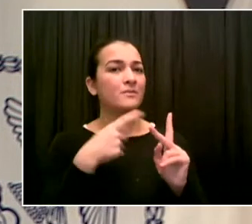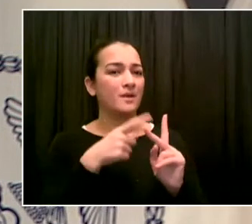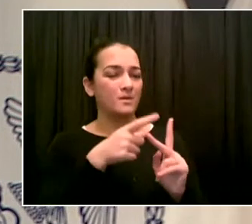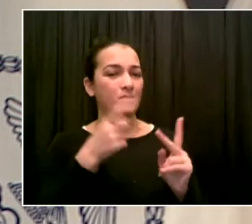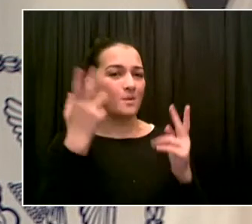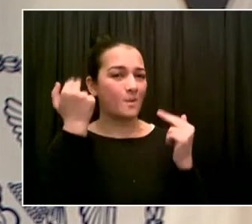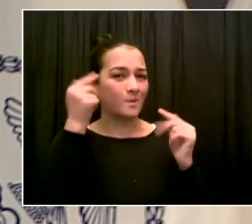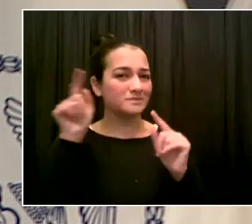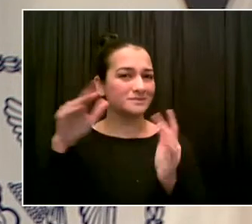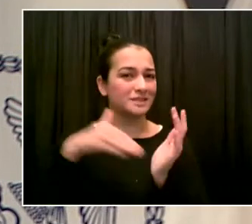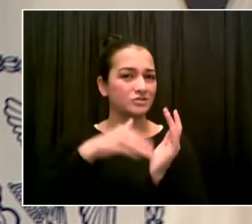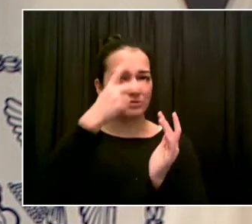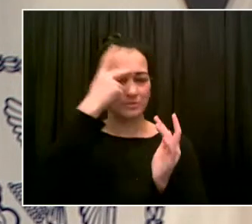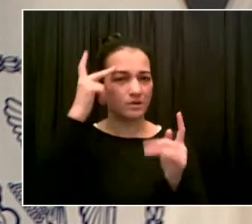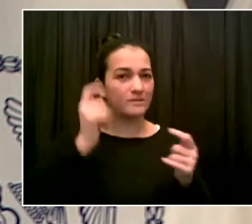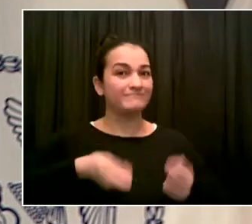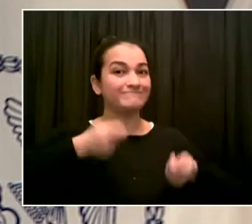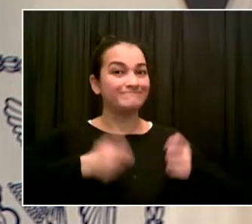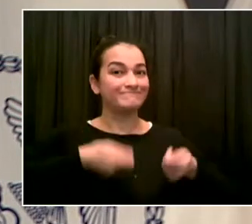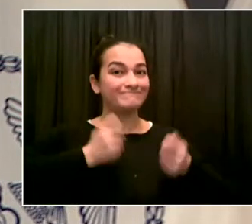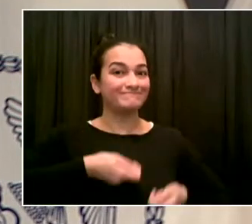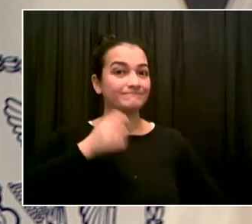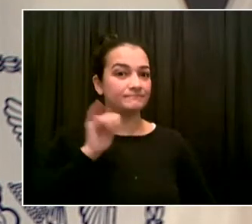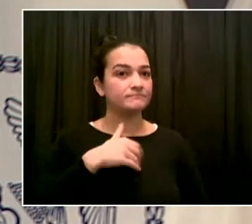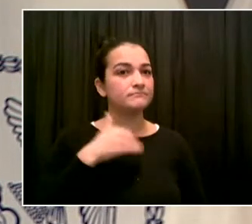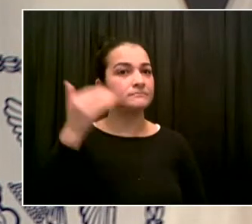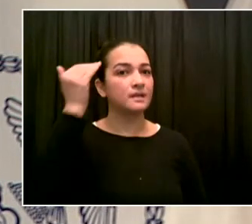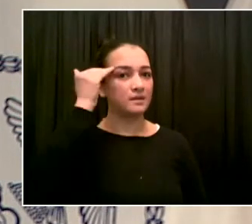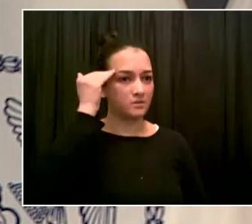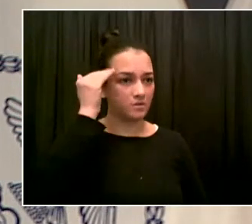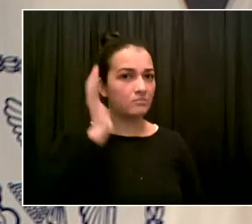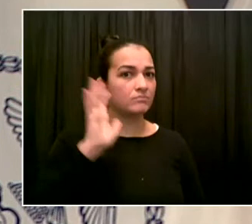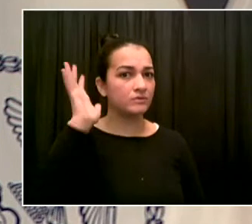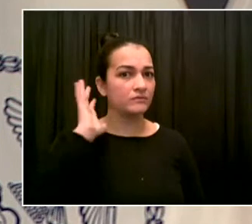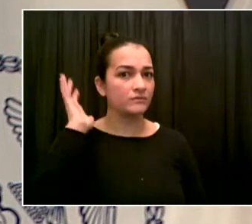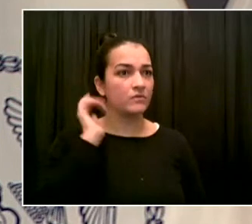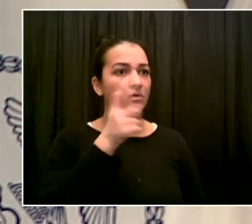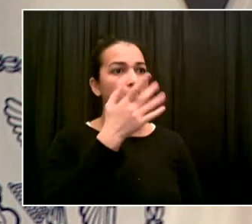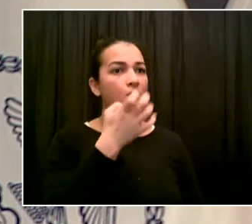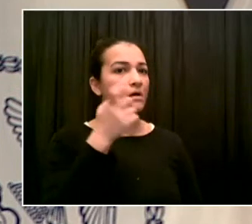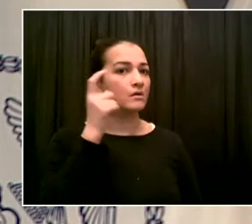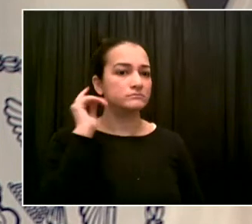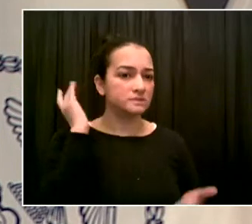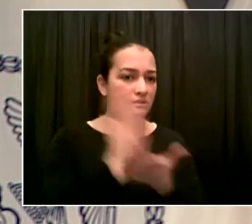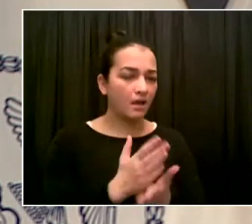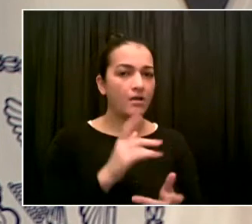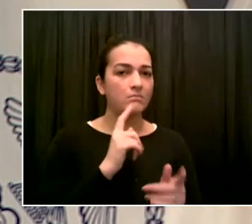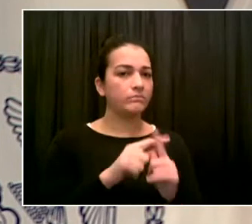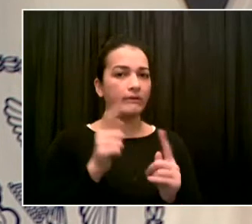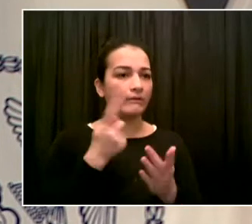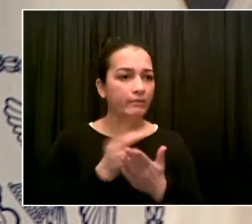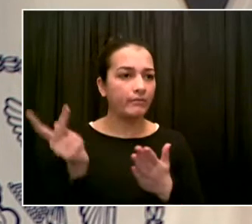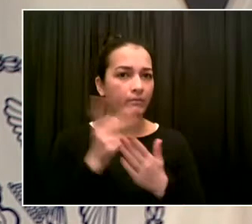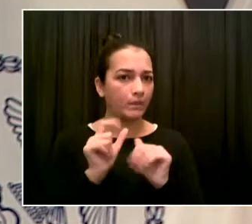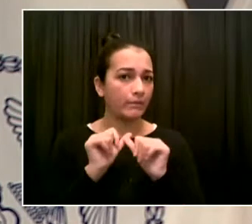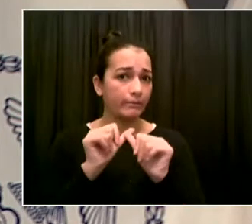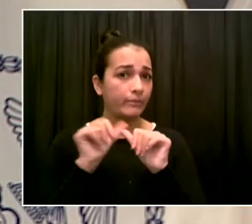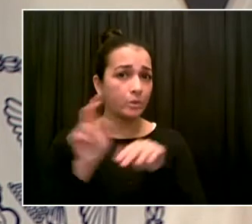ABOUT THE HORSE CARRIAGES, OBVIOUSLY THIS IS LOOKG INAT THE